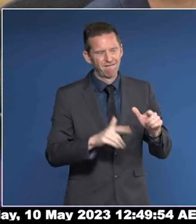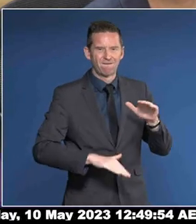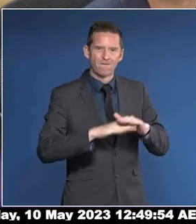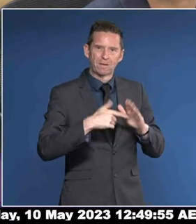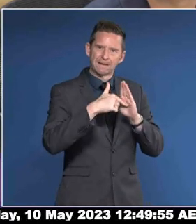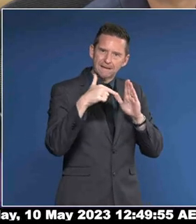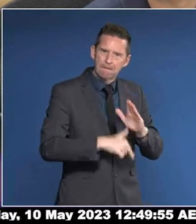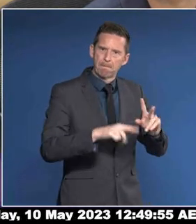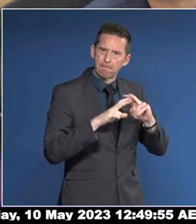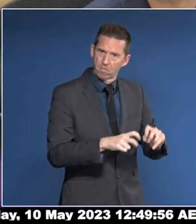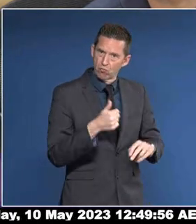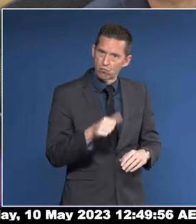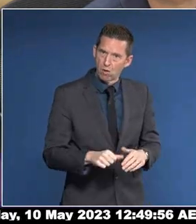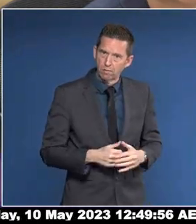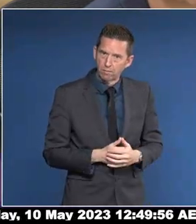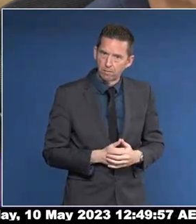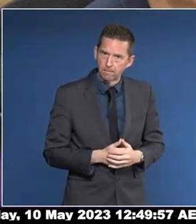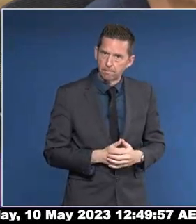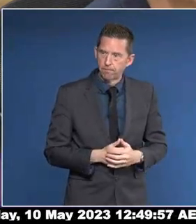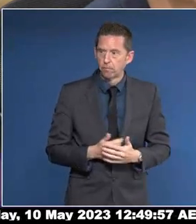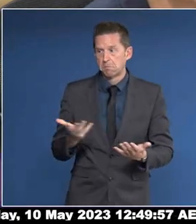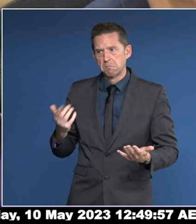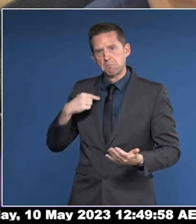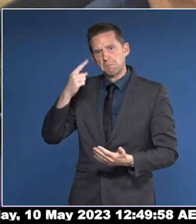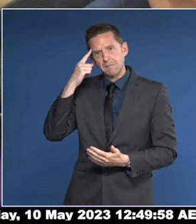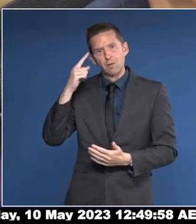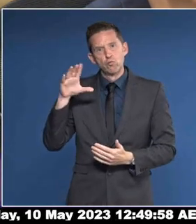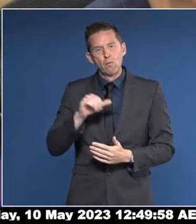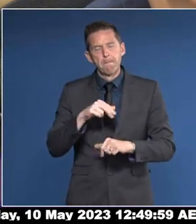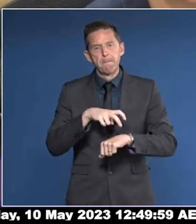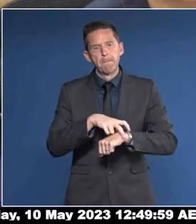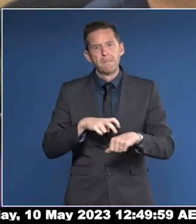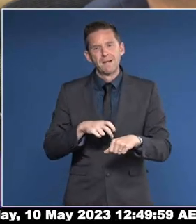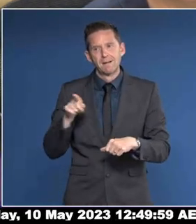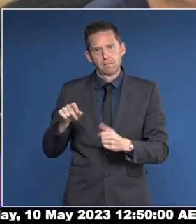I would expect police to make the appropriate inquiries every time.